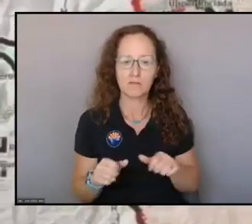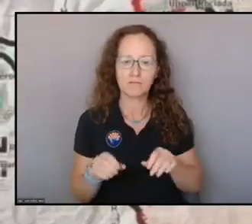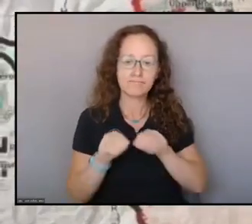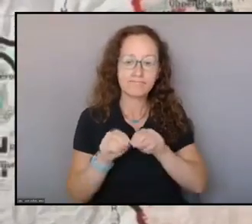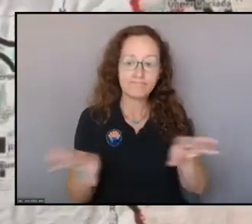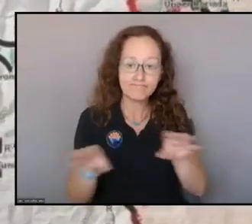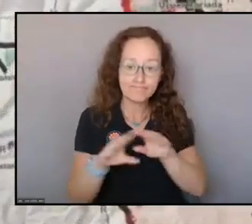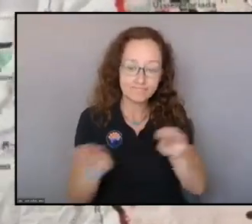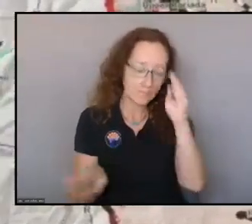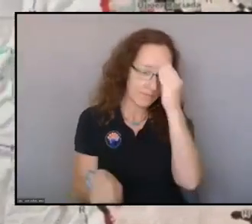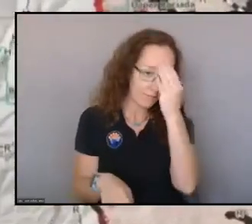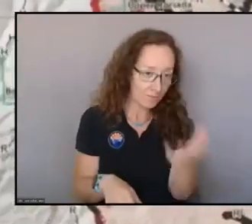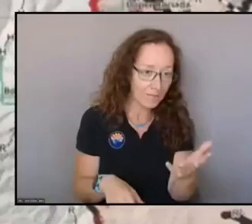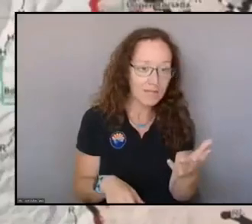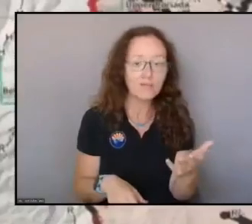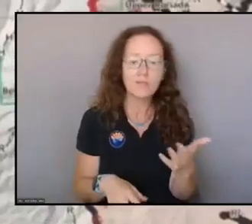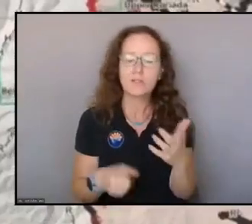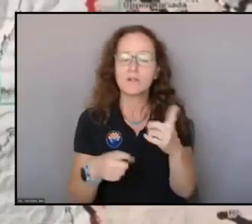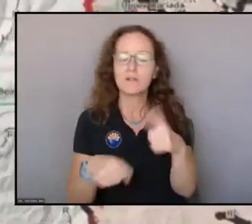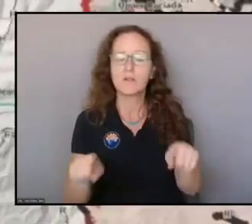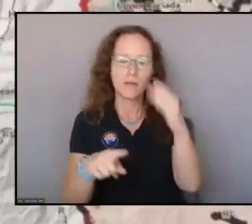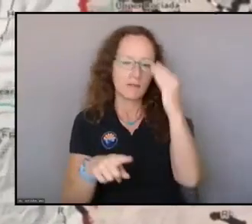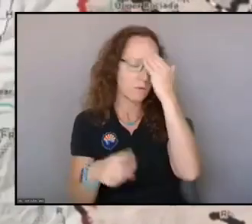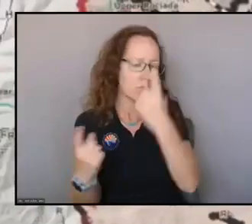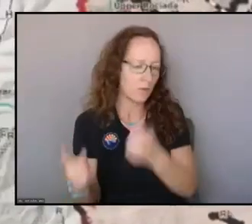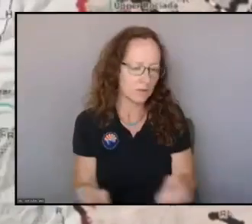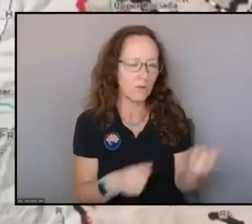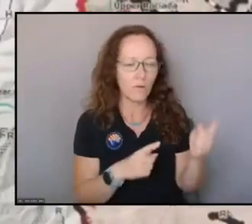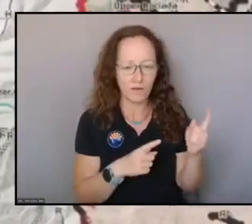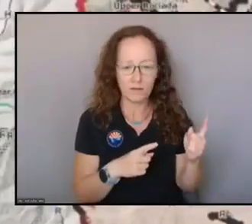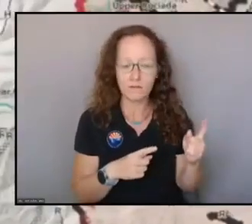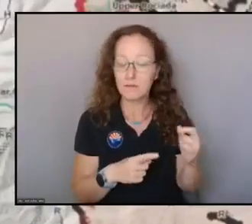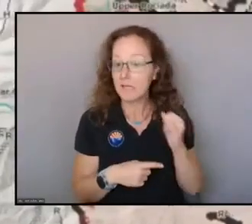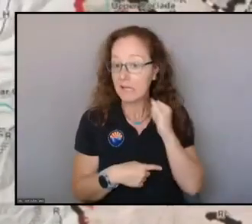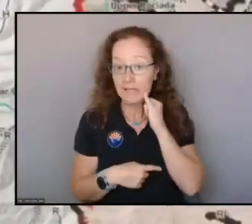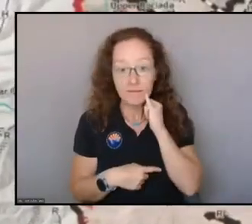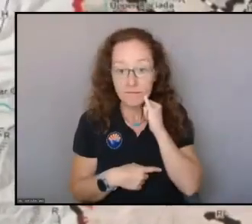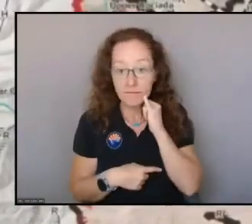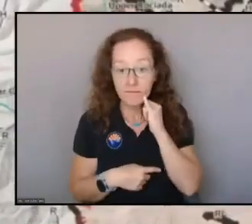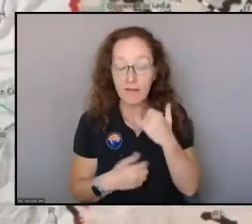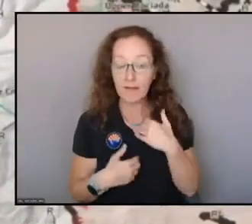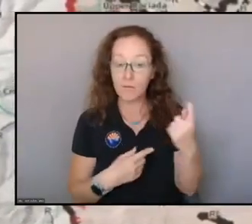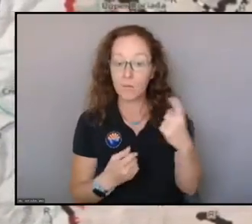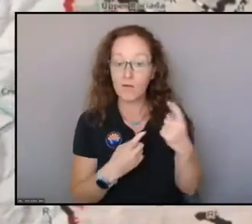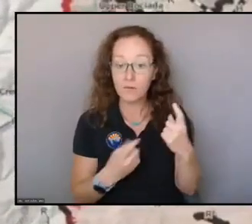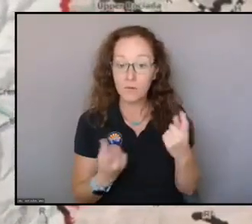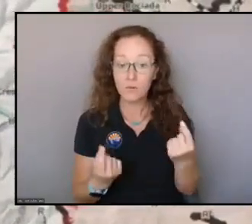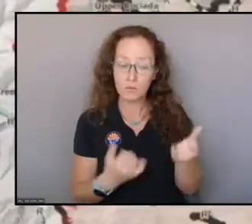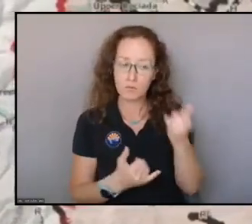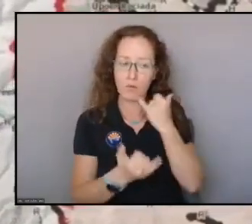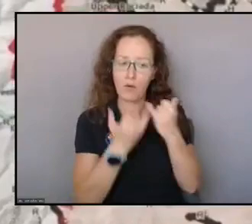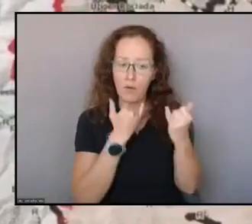SEW THAT WAY YOU KNOW WHAT IS GOING ON. IF YOU DON'T HAVE -- IF YOU HAVE QUESTIONS, CALL AND ASK AND WE'LL TRY TO GET THOSE ANSWERS FOR YOU AS SOON